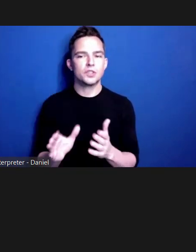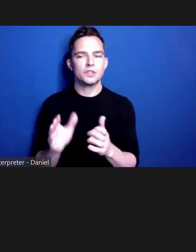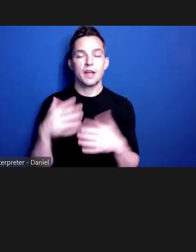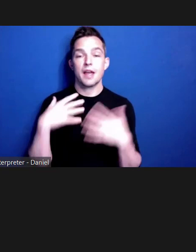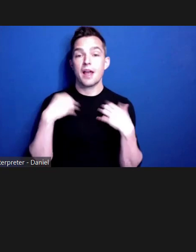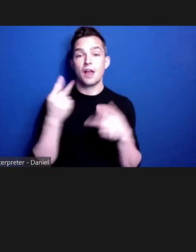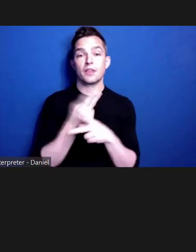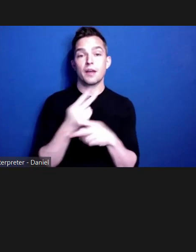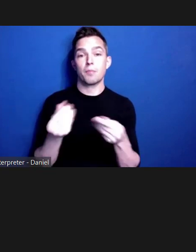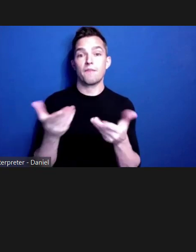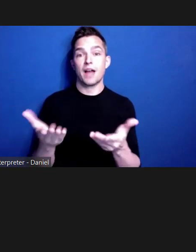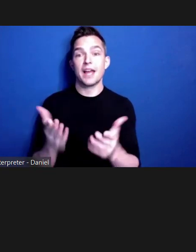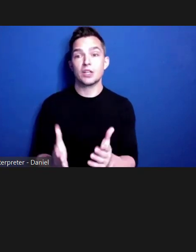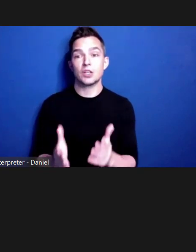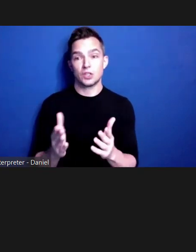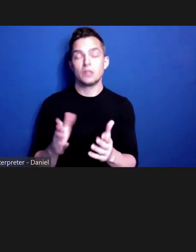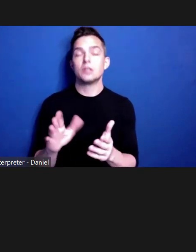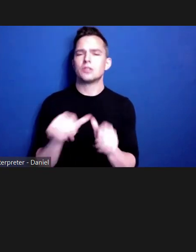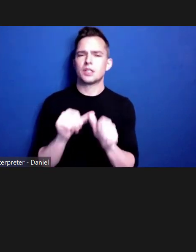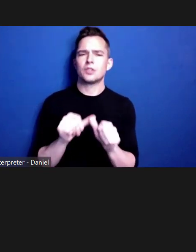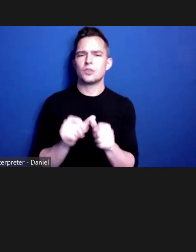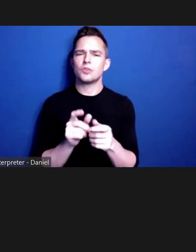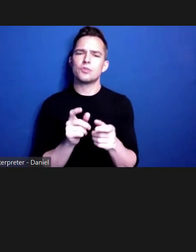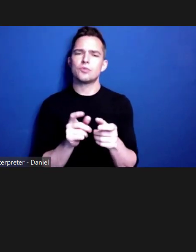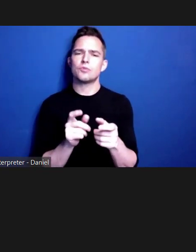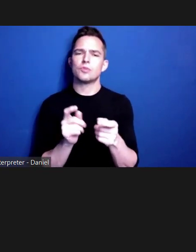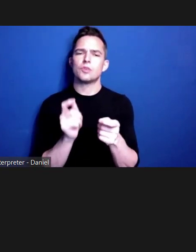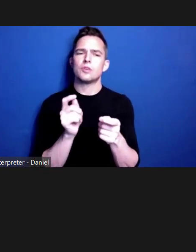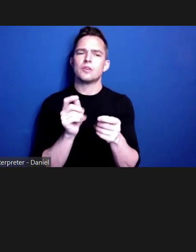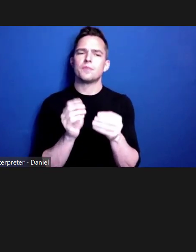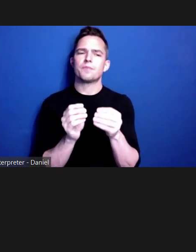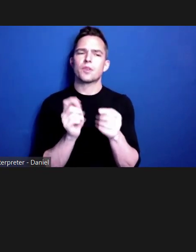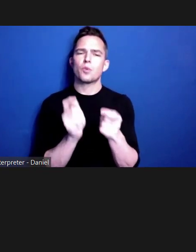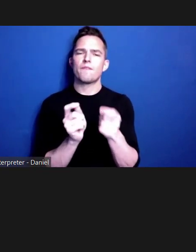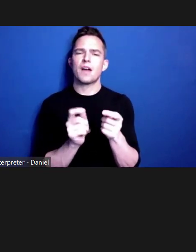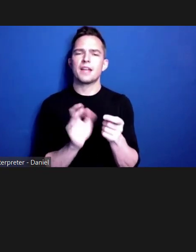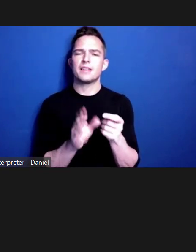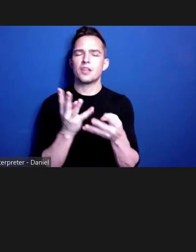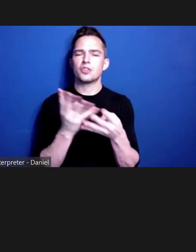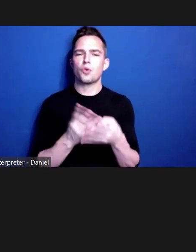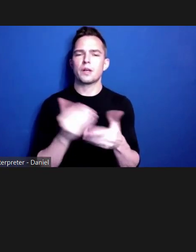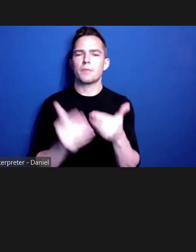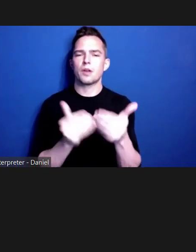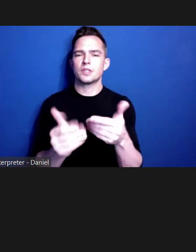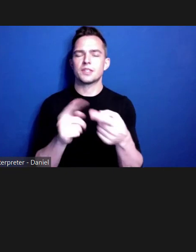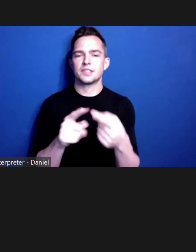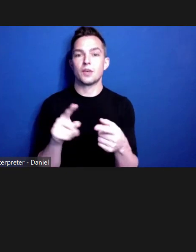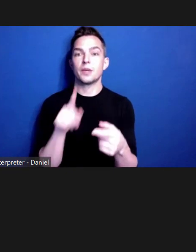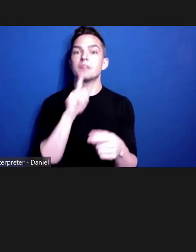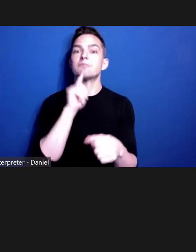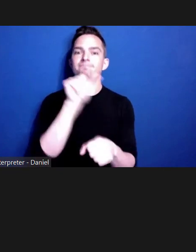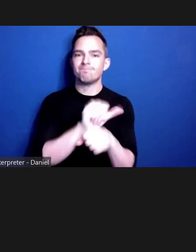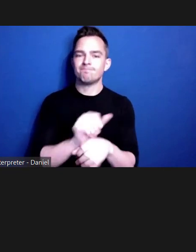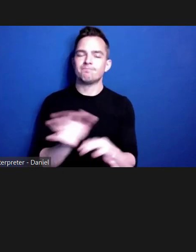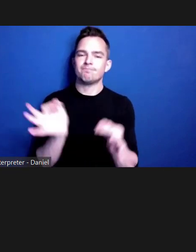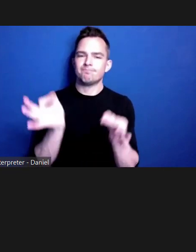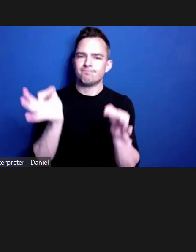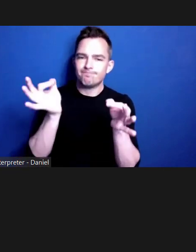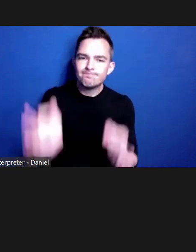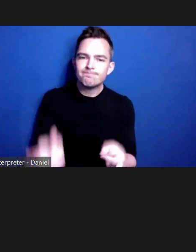that sorting process until we can definitively identify that small group of children that actually have a hearing loss.